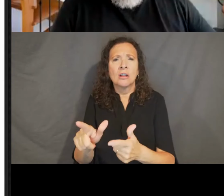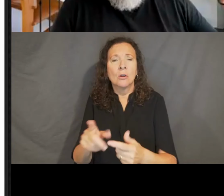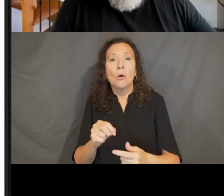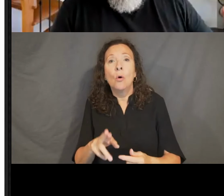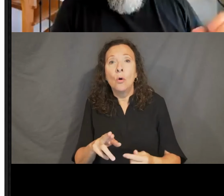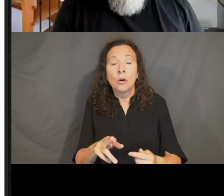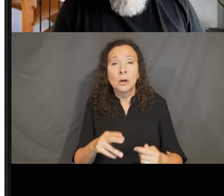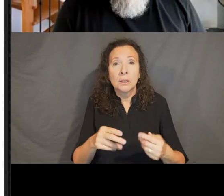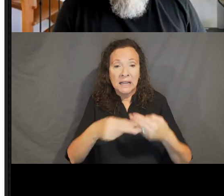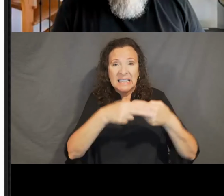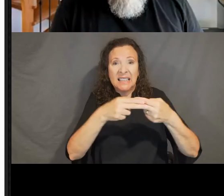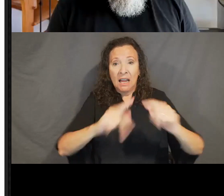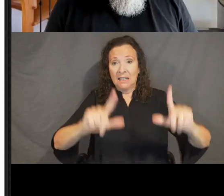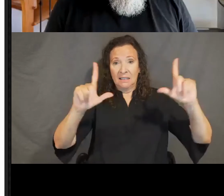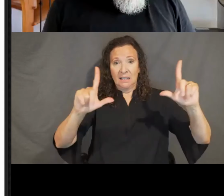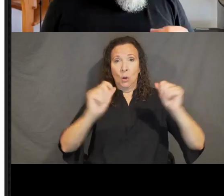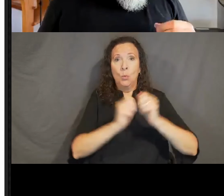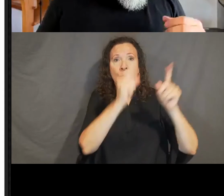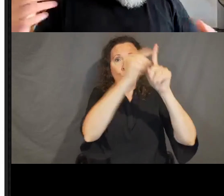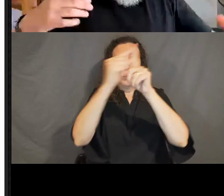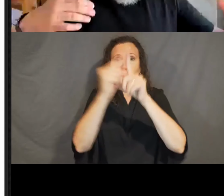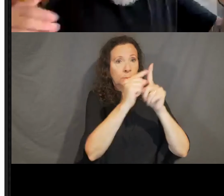That's what you're going to see.